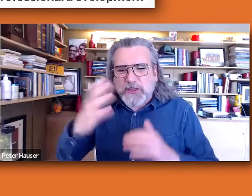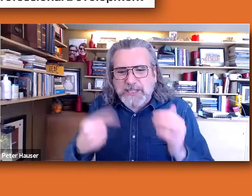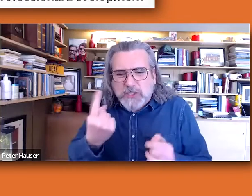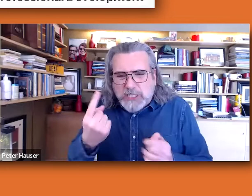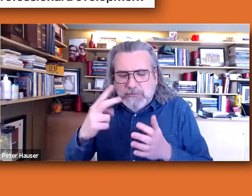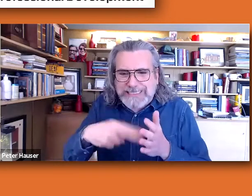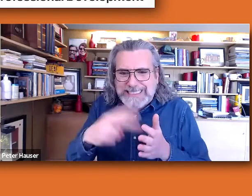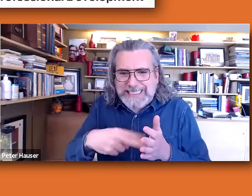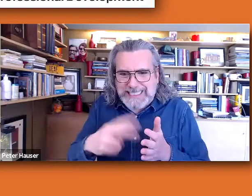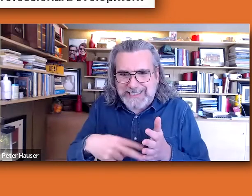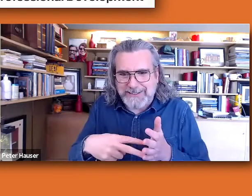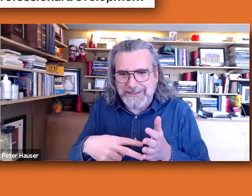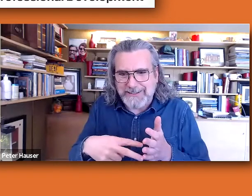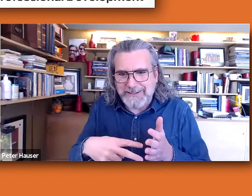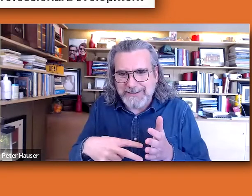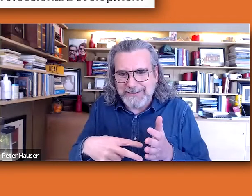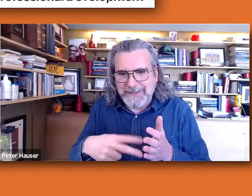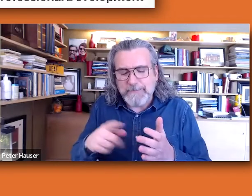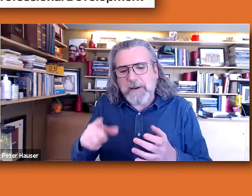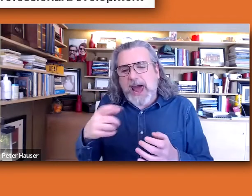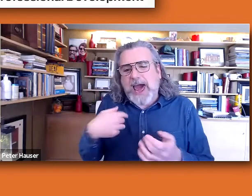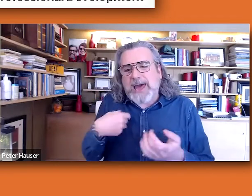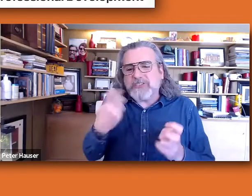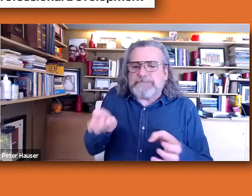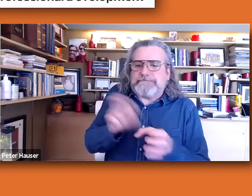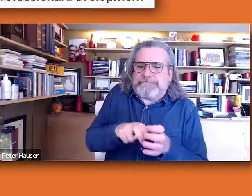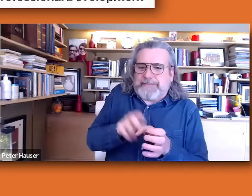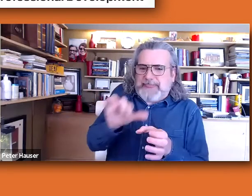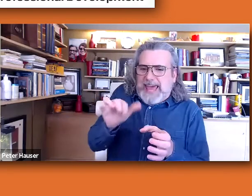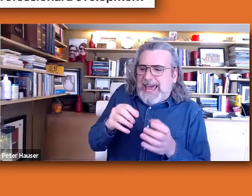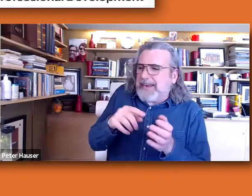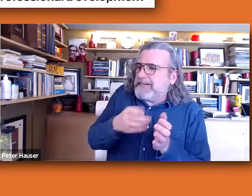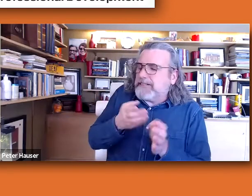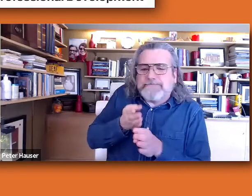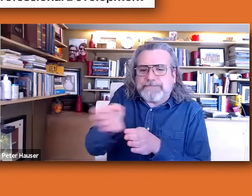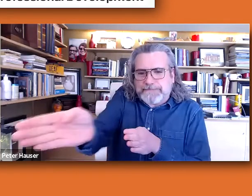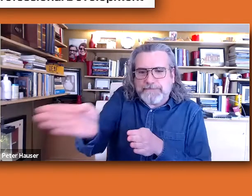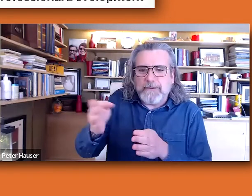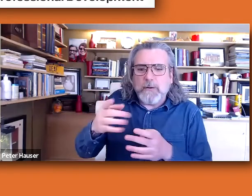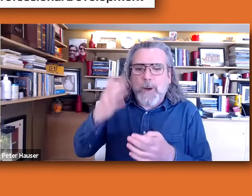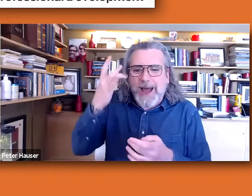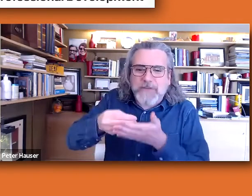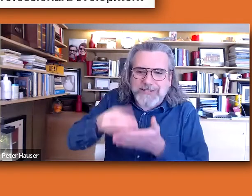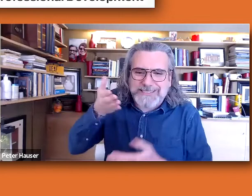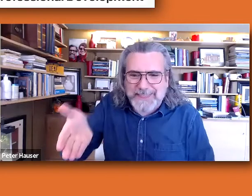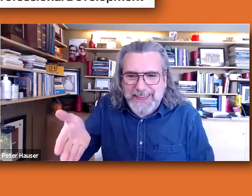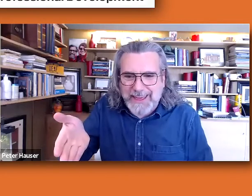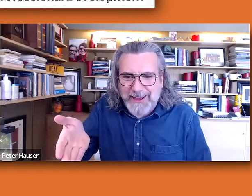and there were other things, not just reading as well, but I joined that collaboration because they had funding